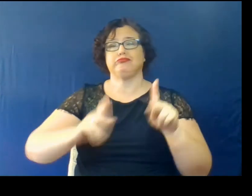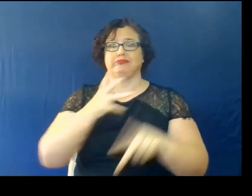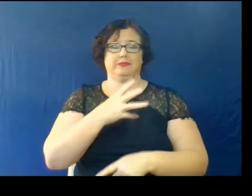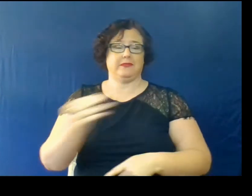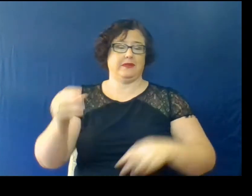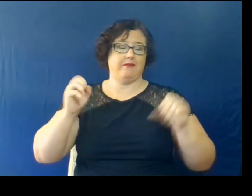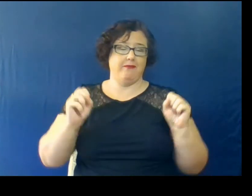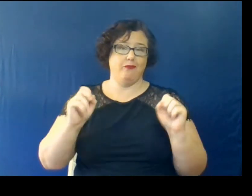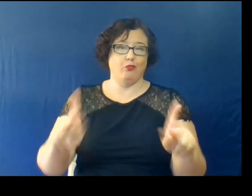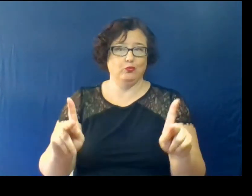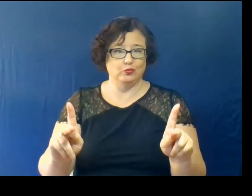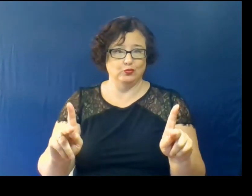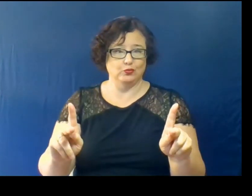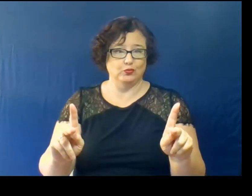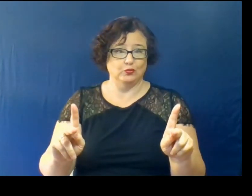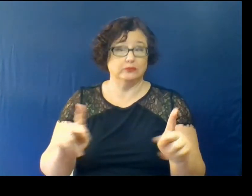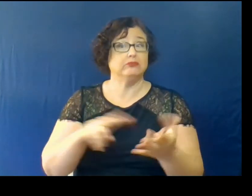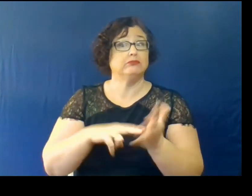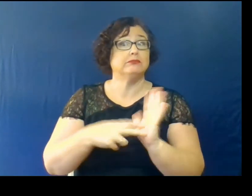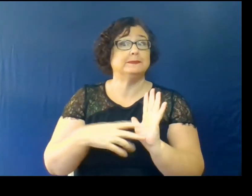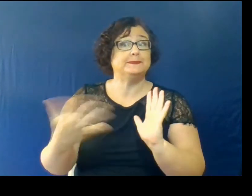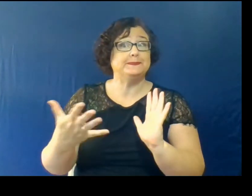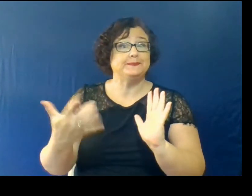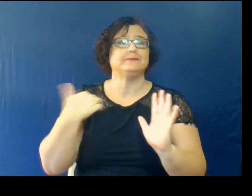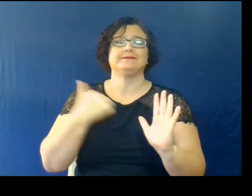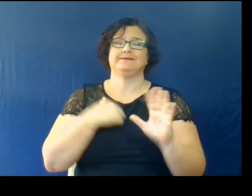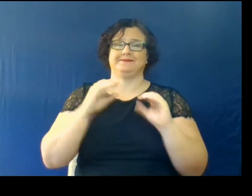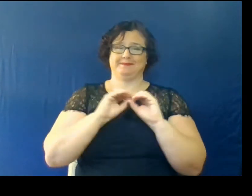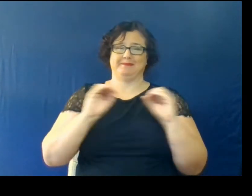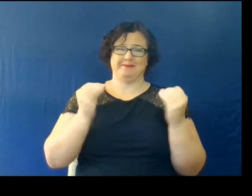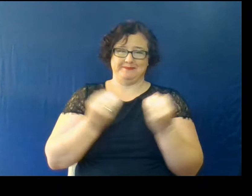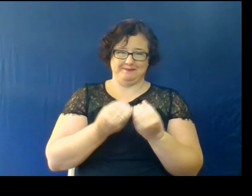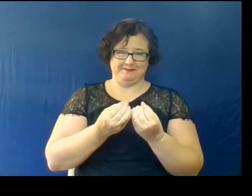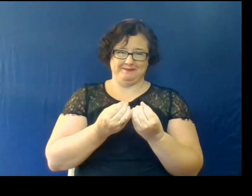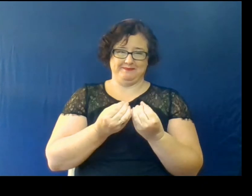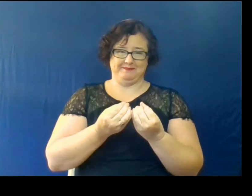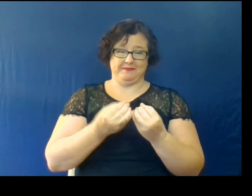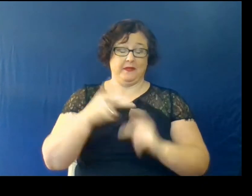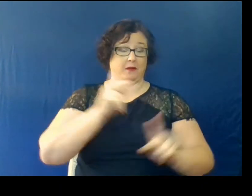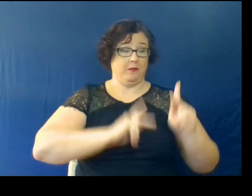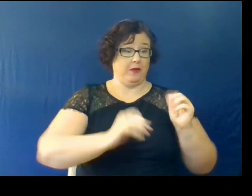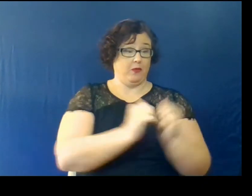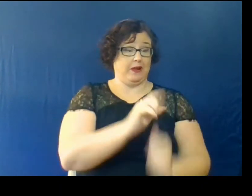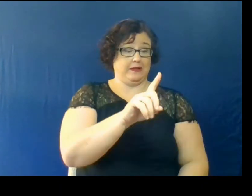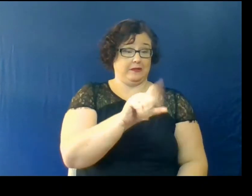In other words we are an organization that takes people from unemployment to entrepreneurship